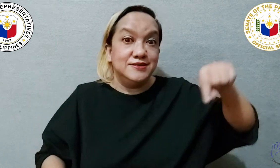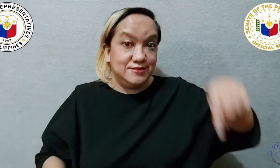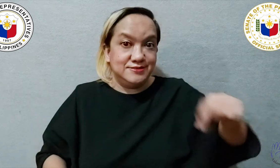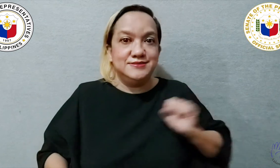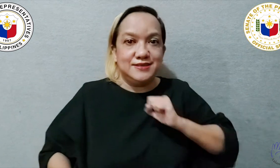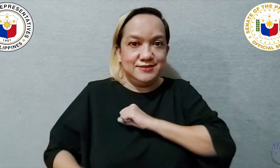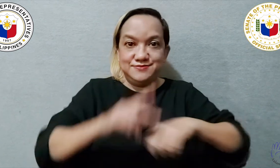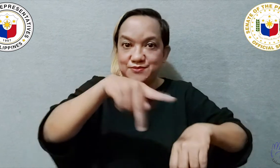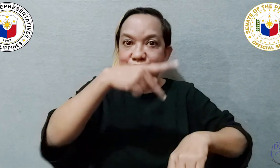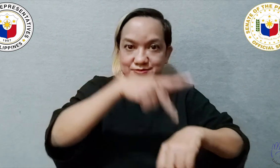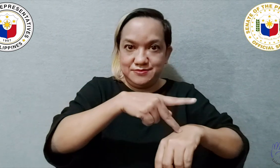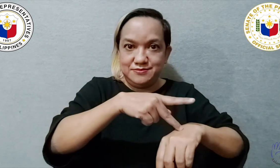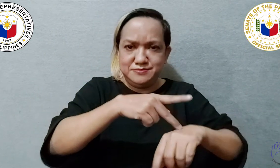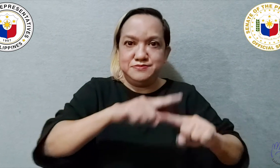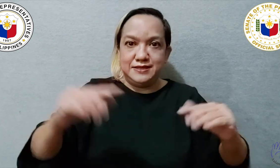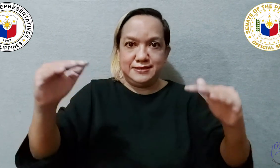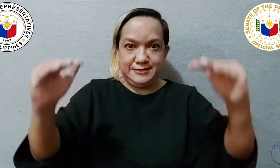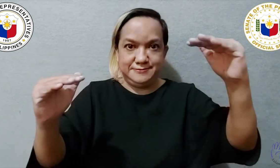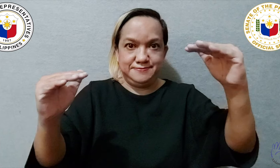the Senate of the Philippines, the upper house.